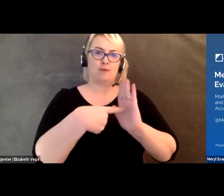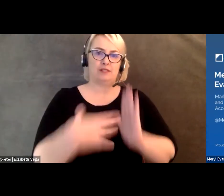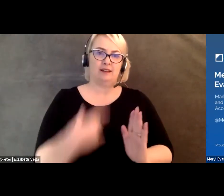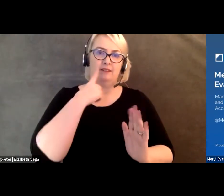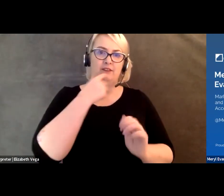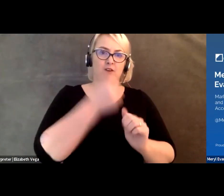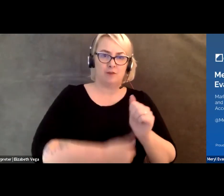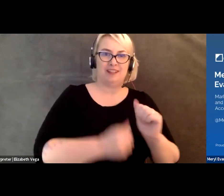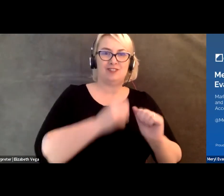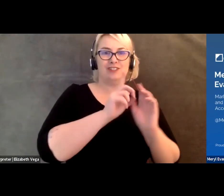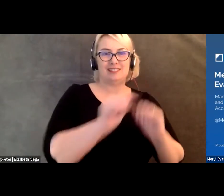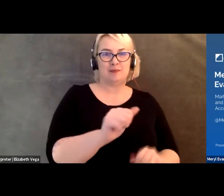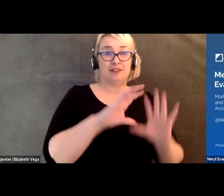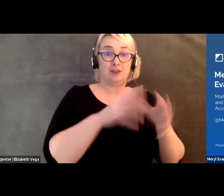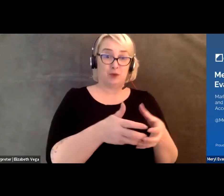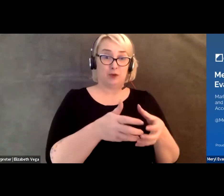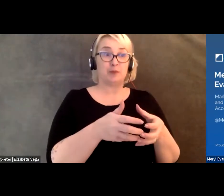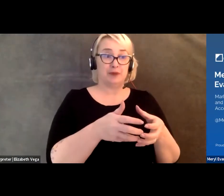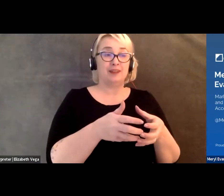A lot of us have opposite needs and preferences.